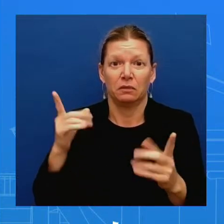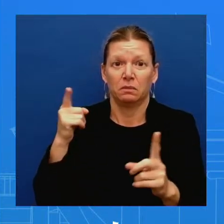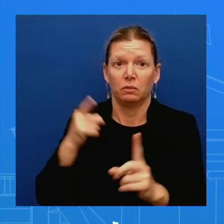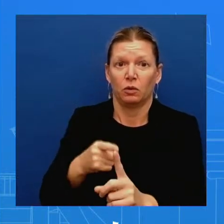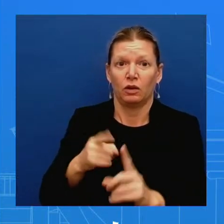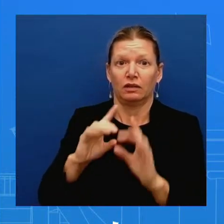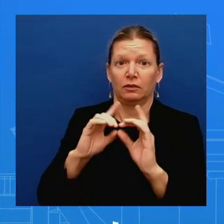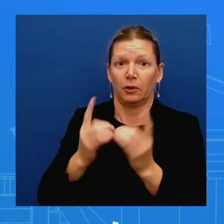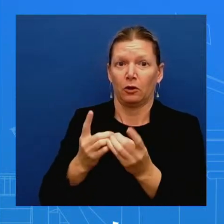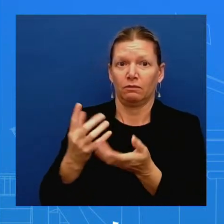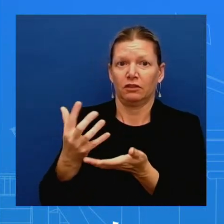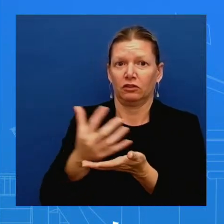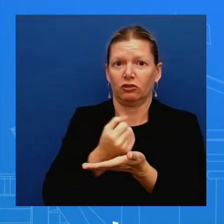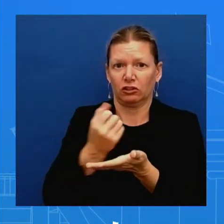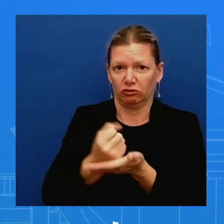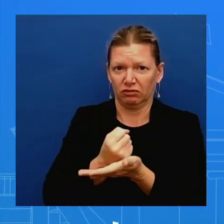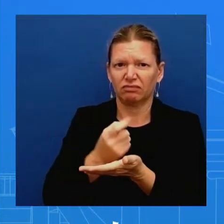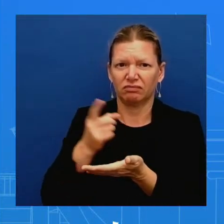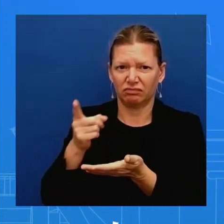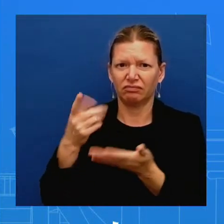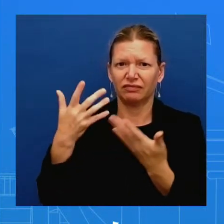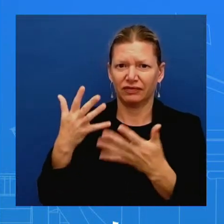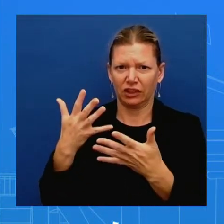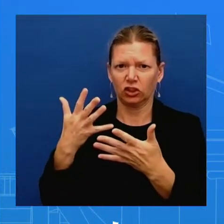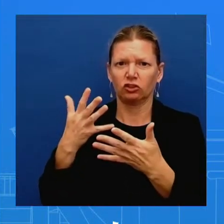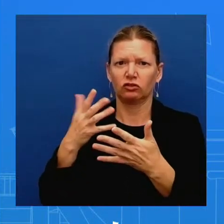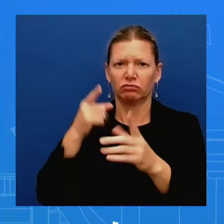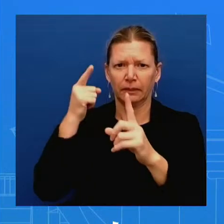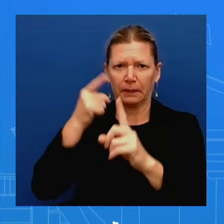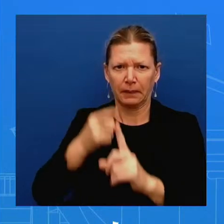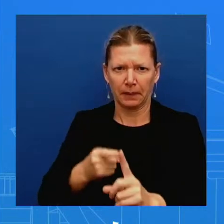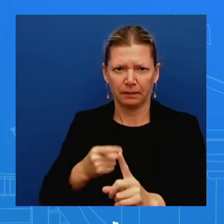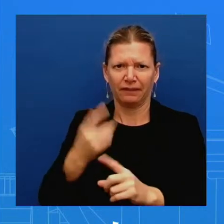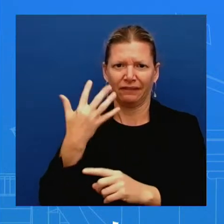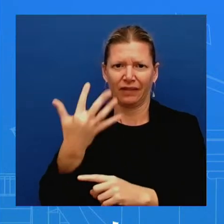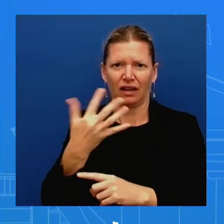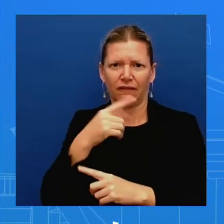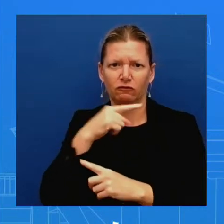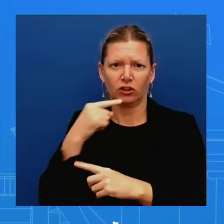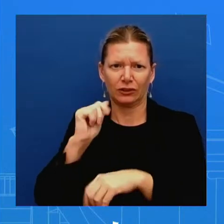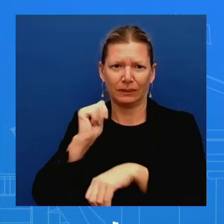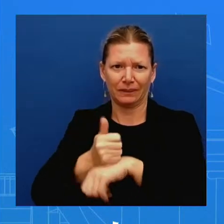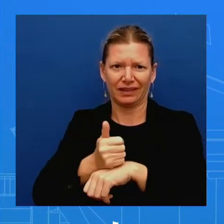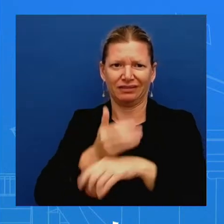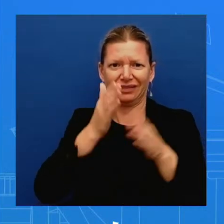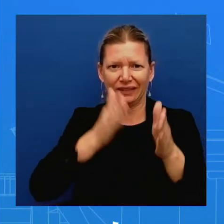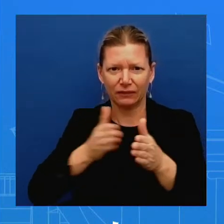Democratic People's Republic of Korea -- DPRK -- to Russia. This action builds a several --